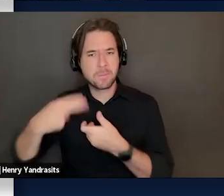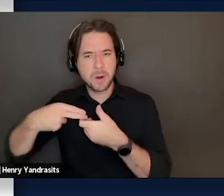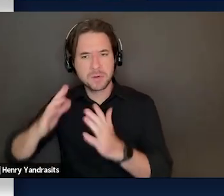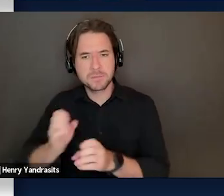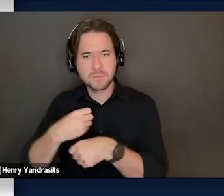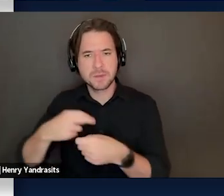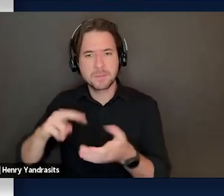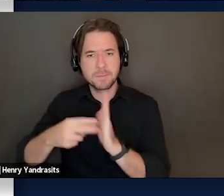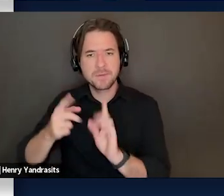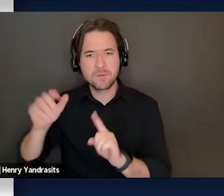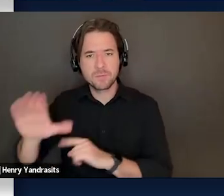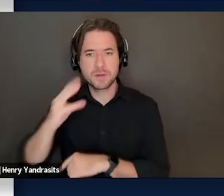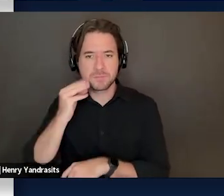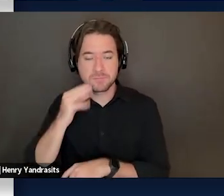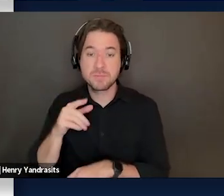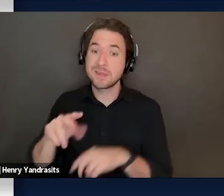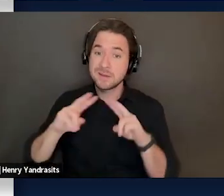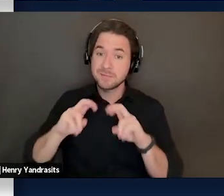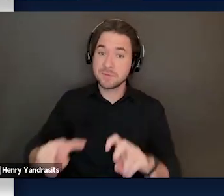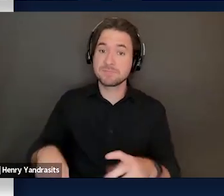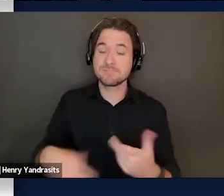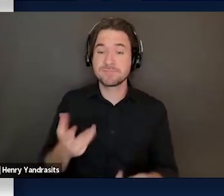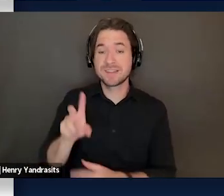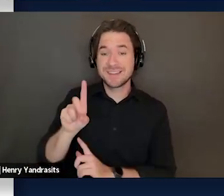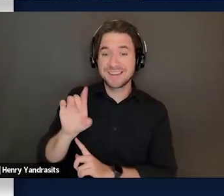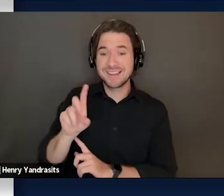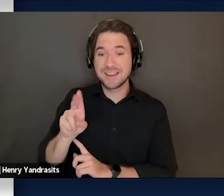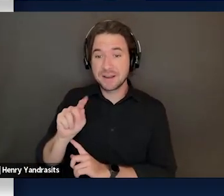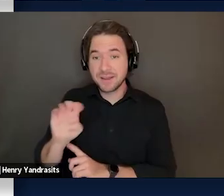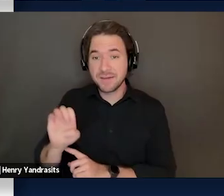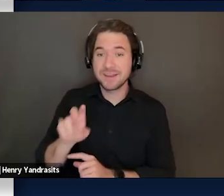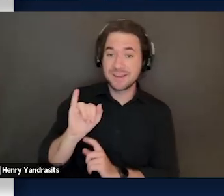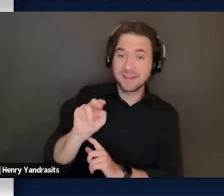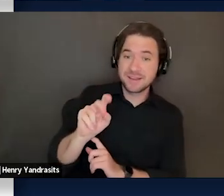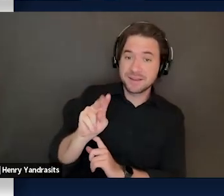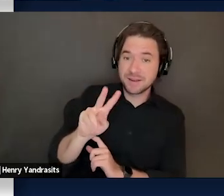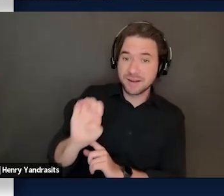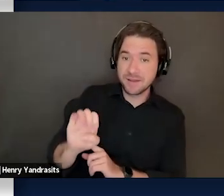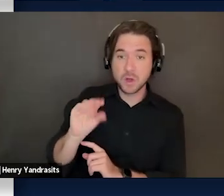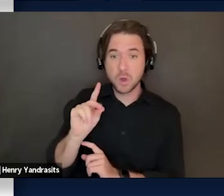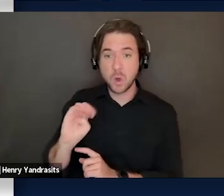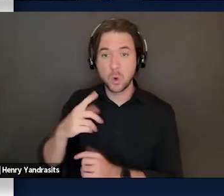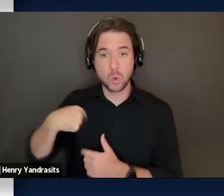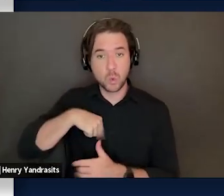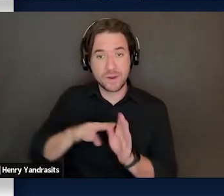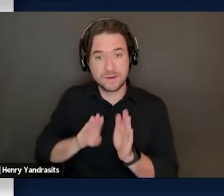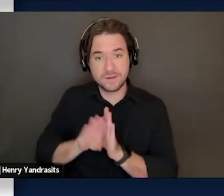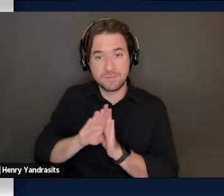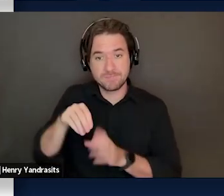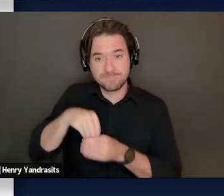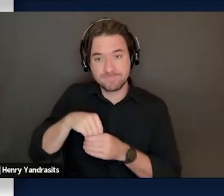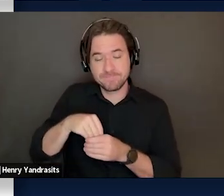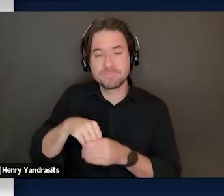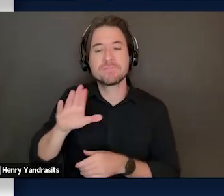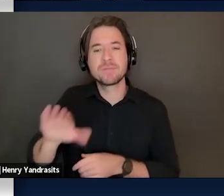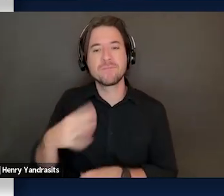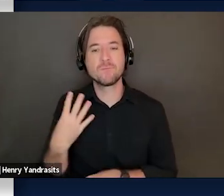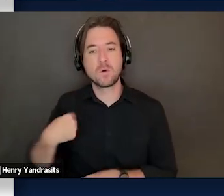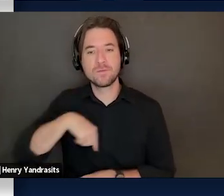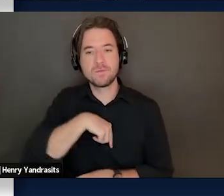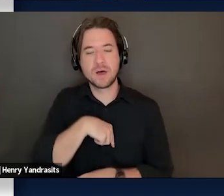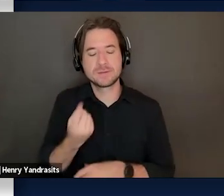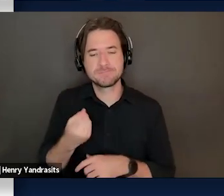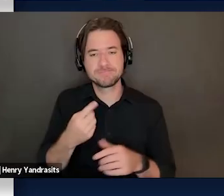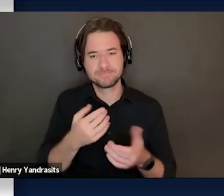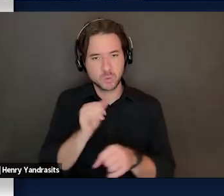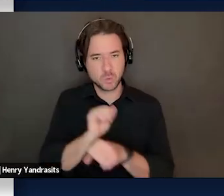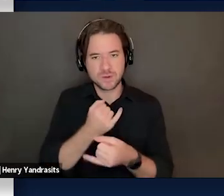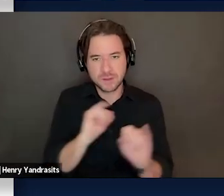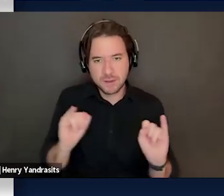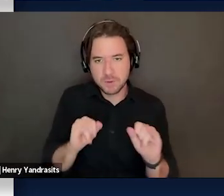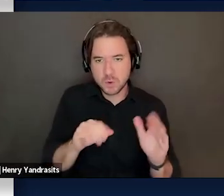This analysis included deductive and inductive codes that were created iteratively. There were four of us who worked independently to code, and then we reconciled collectively.